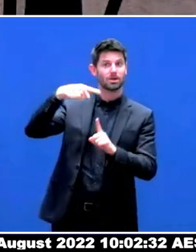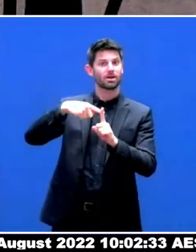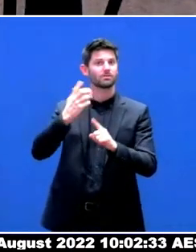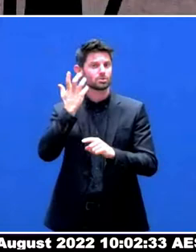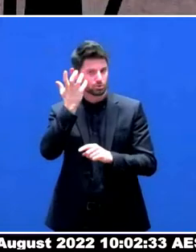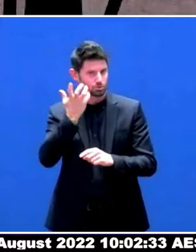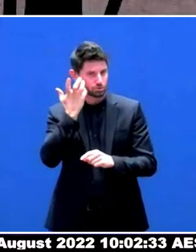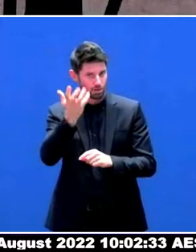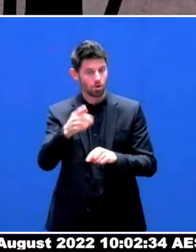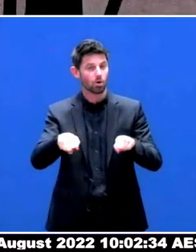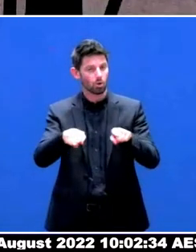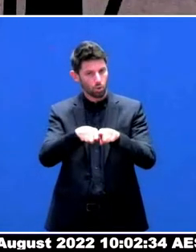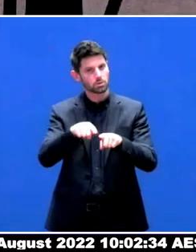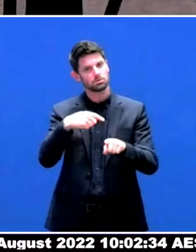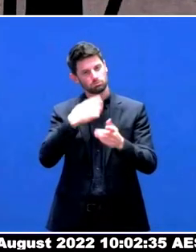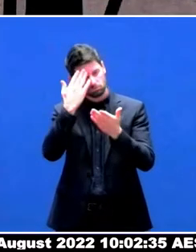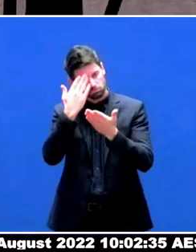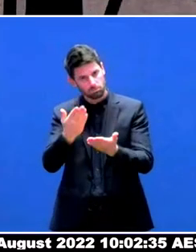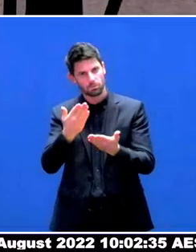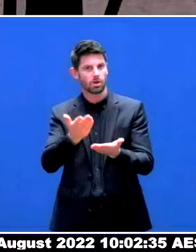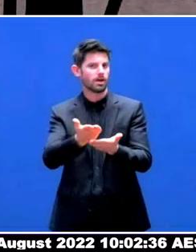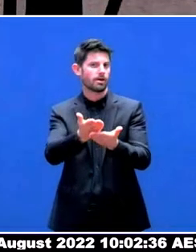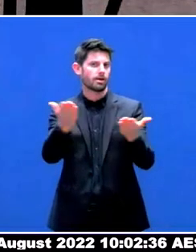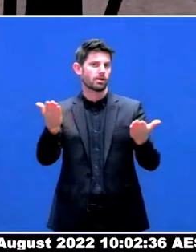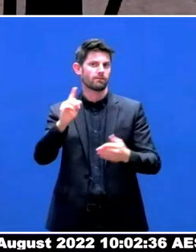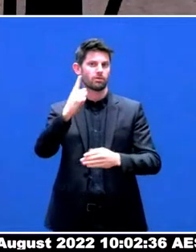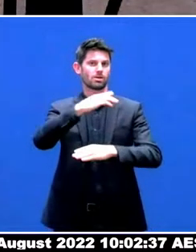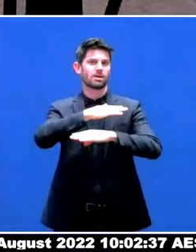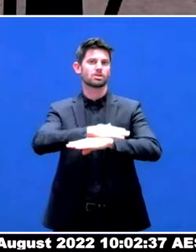We also pay our respects to all First Nations people who may be attending the